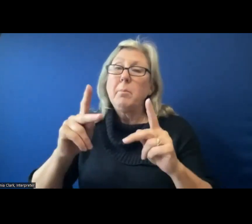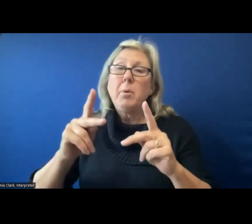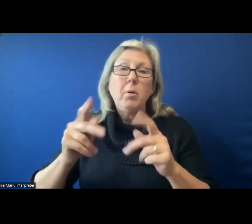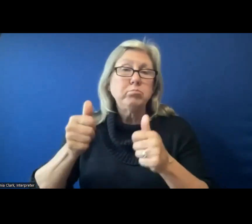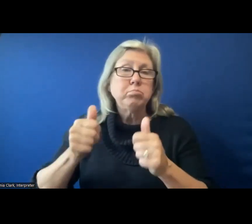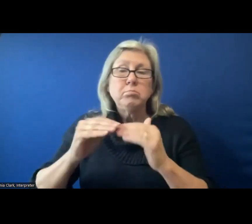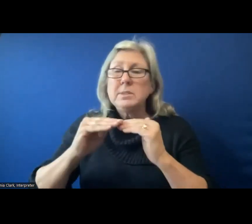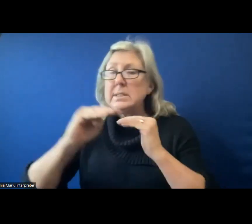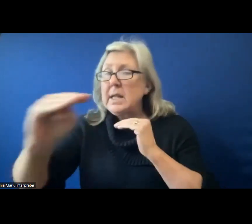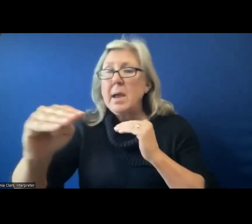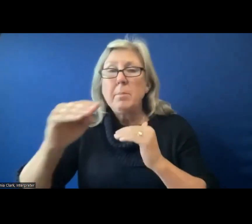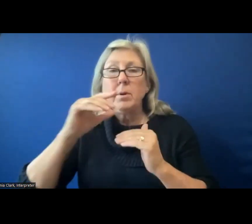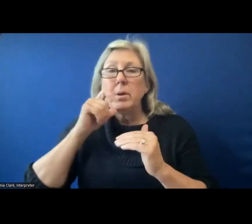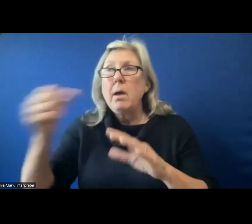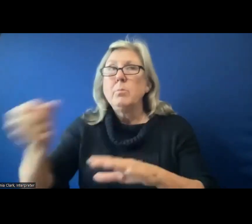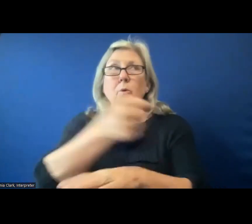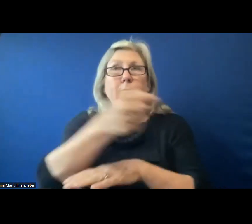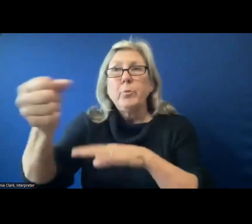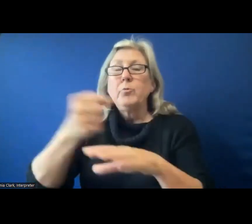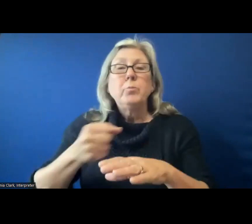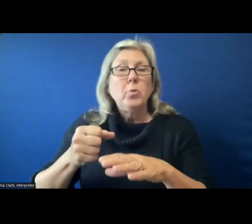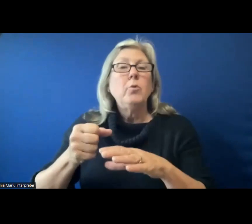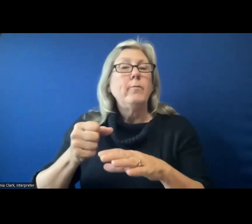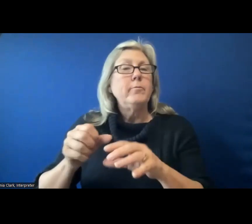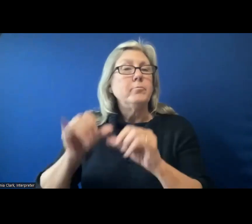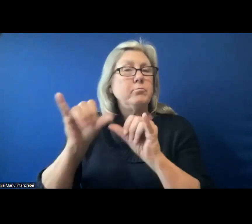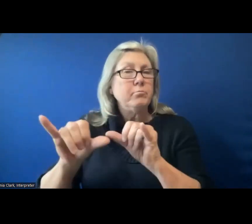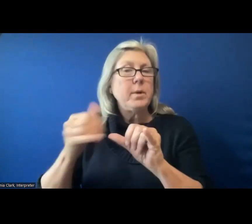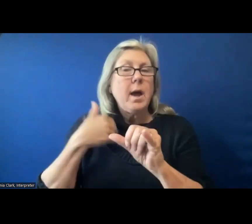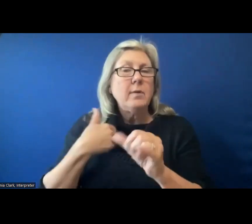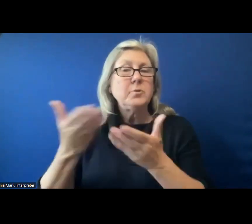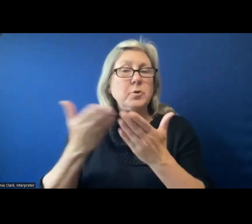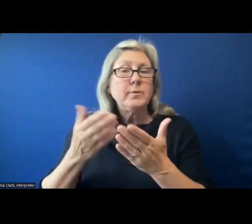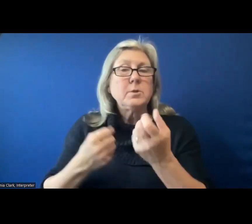around, they have the services and supports they need. Permanent supportive housing can